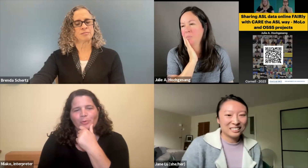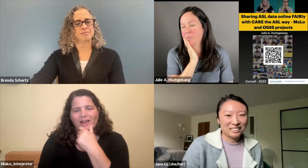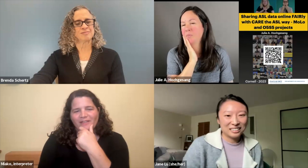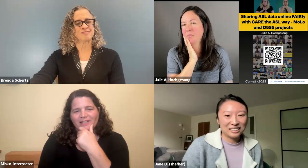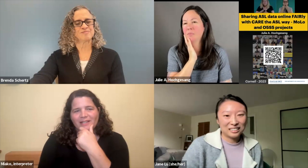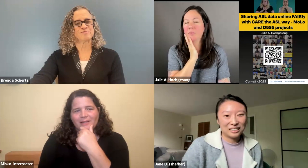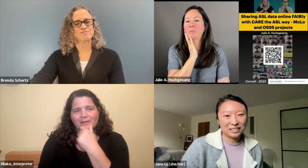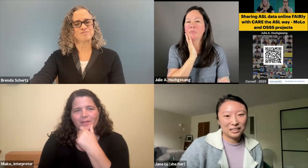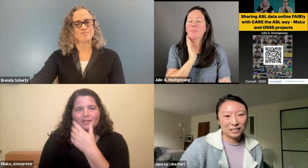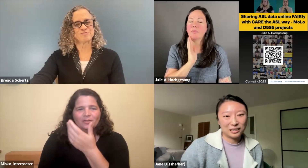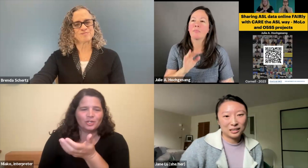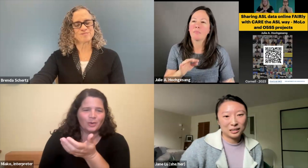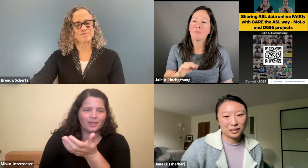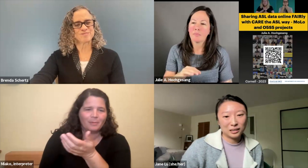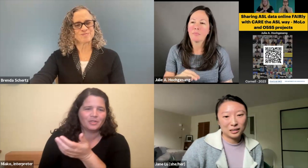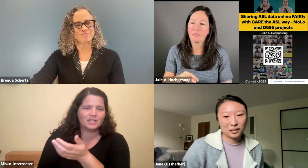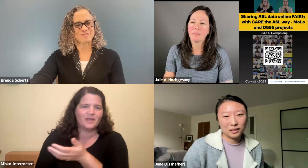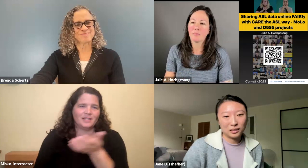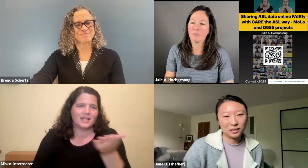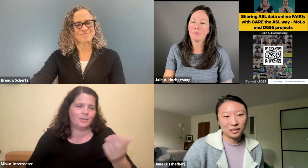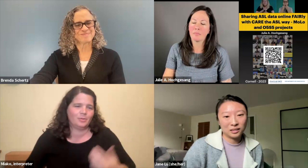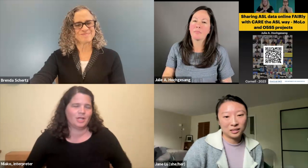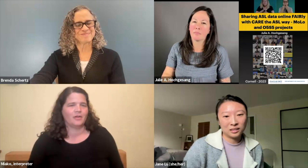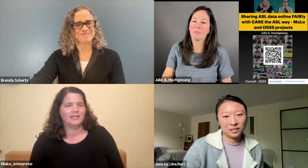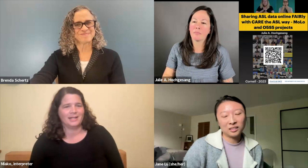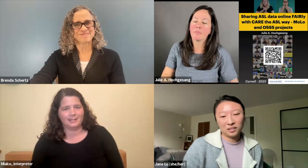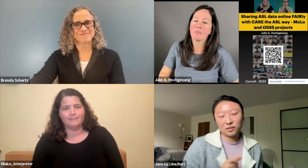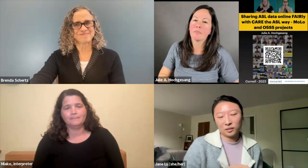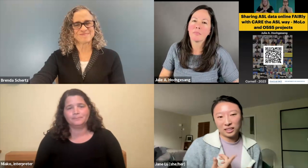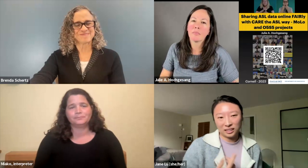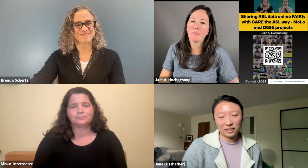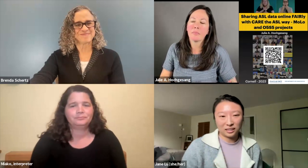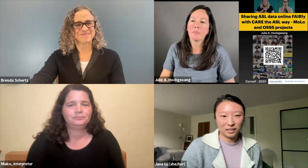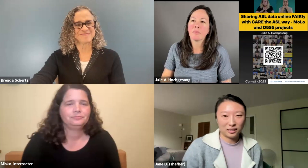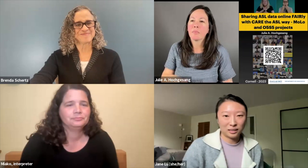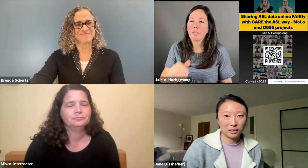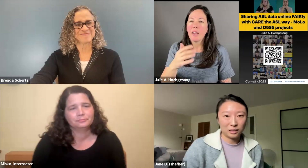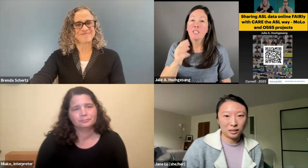privacy because you're showing that person's face how do you protect their identity?